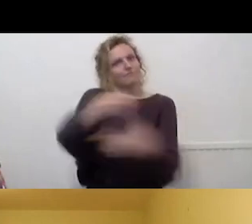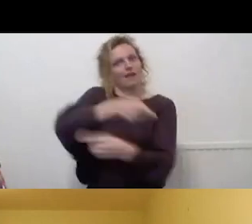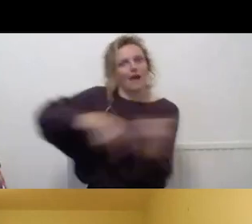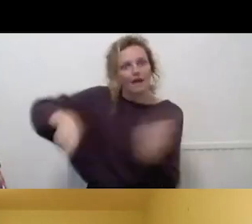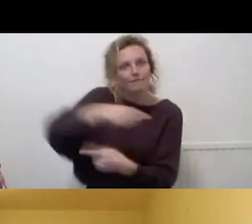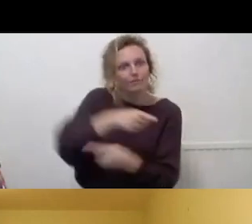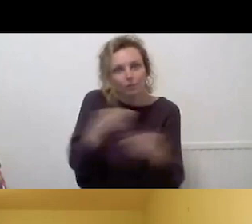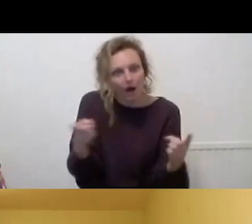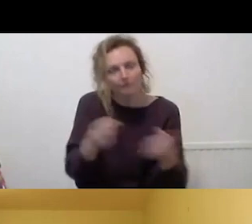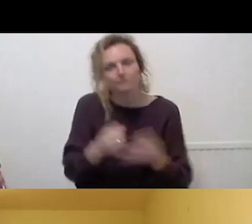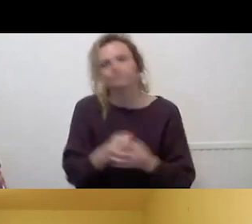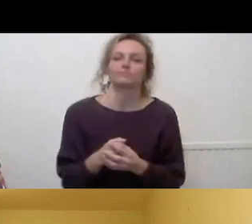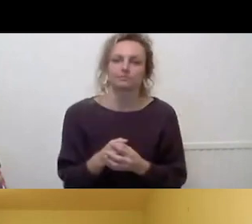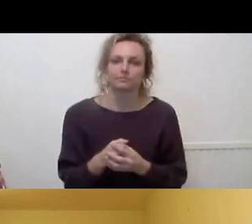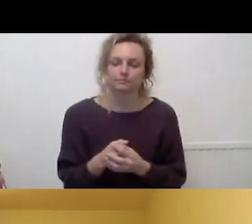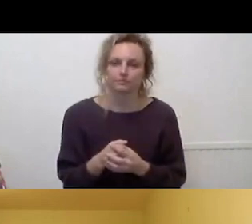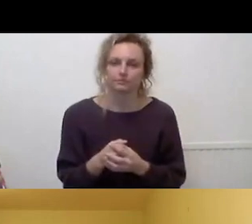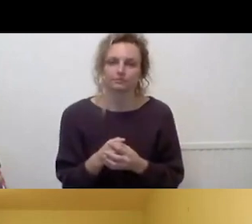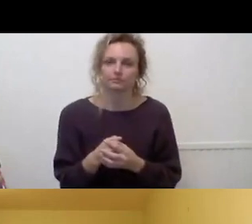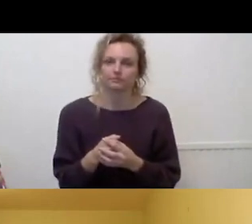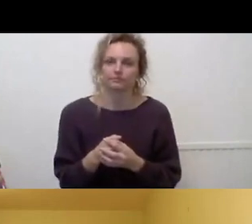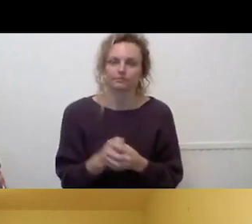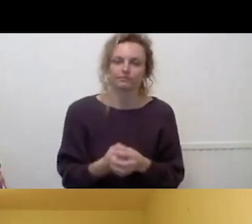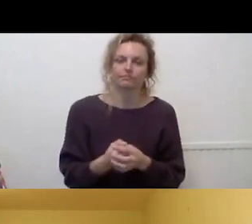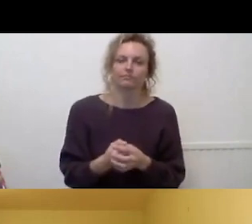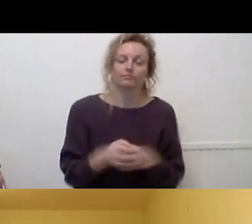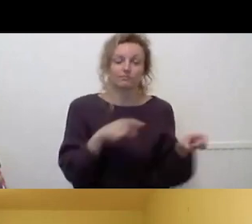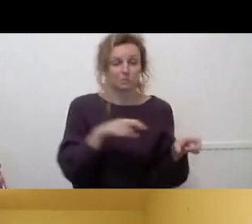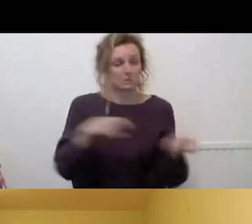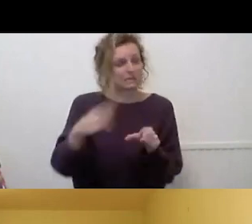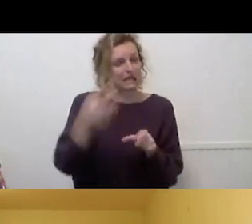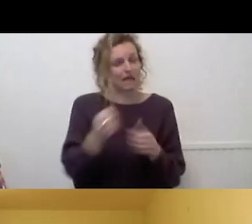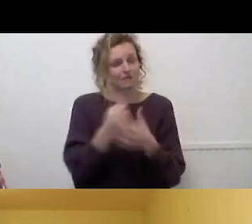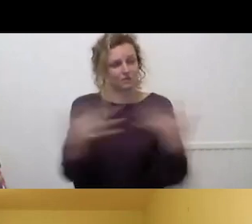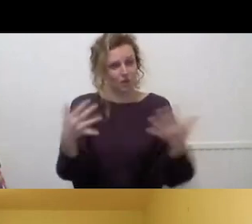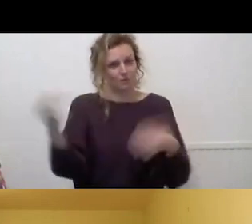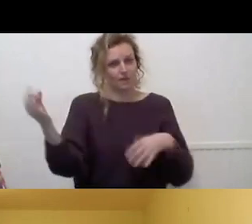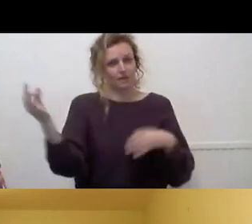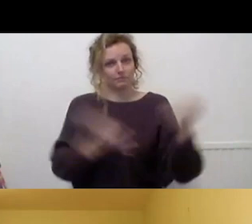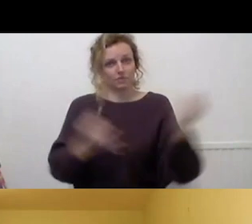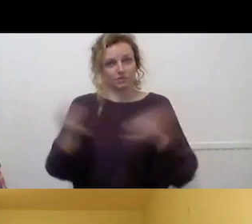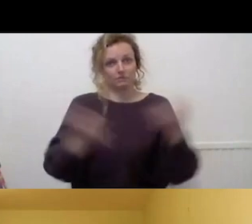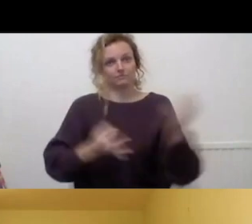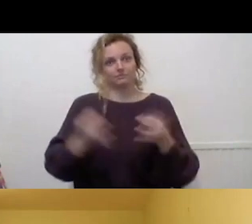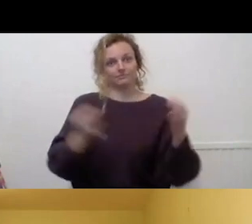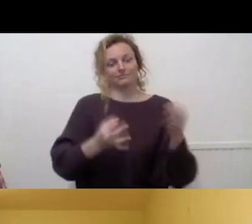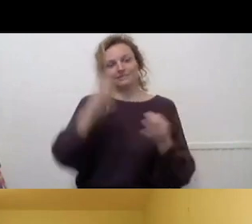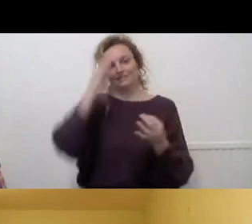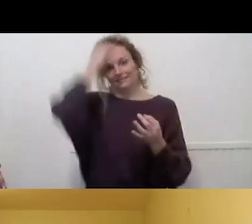but they raise questions and do not provide the necessary answers. One thing the newspapers have